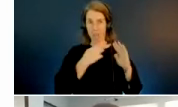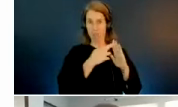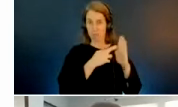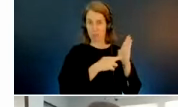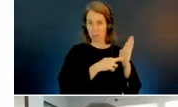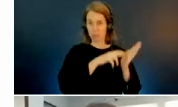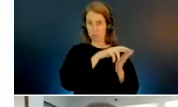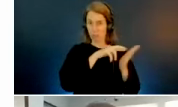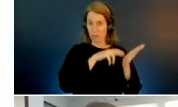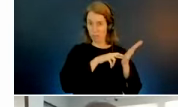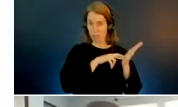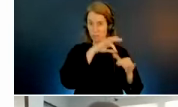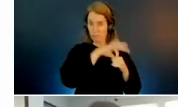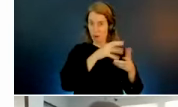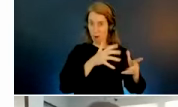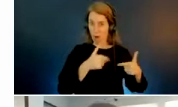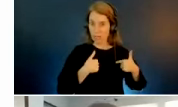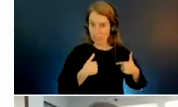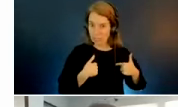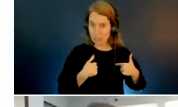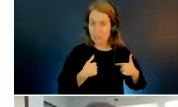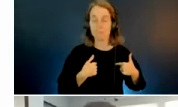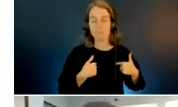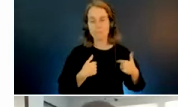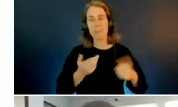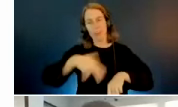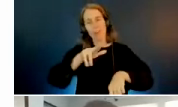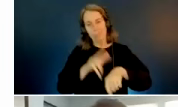first in South Carolina need to be registered to vote and you have to be registered to vote